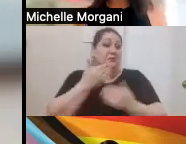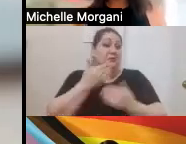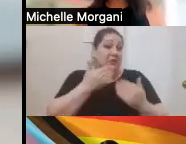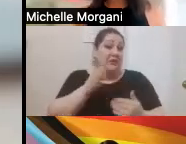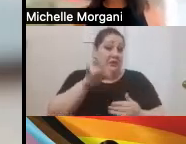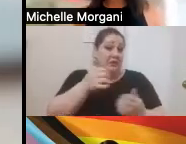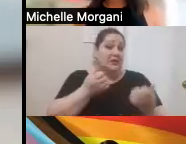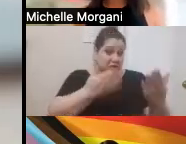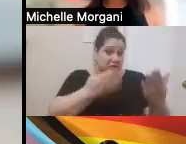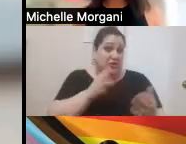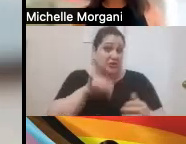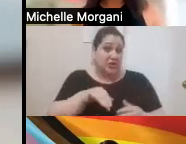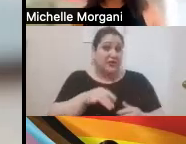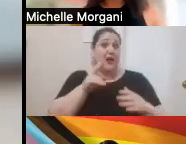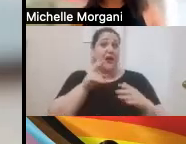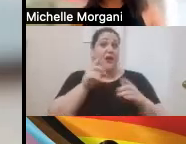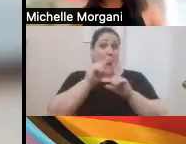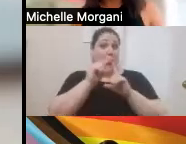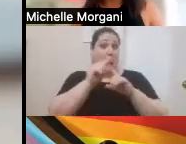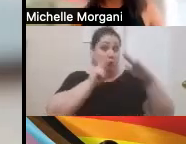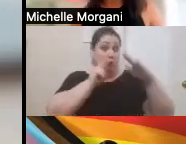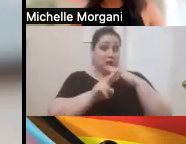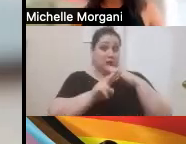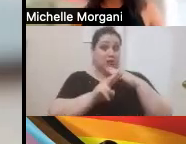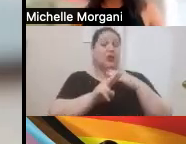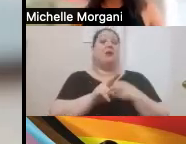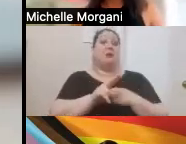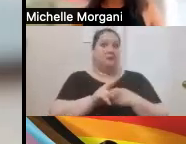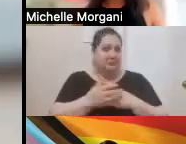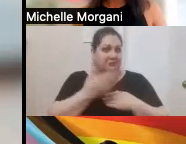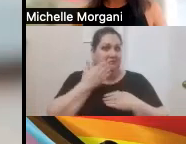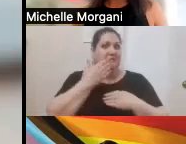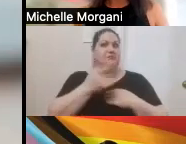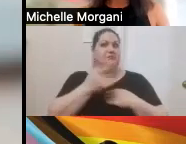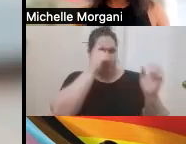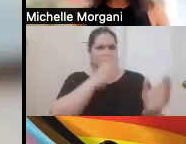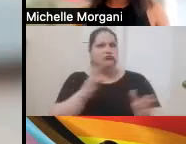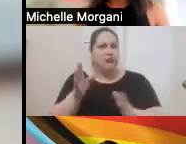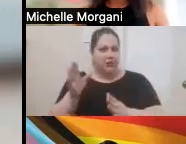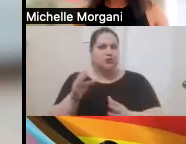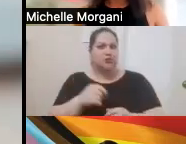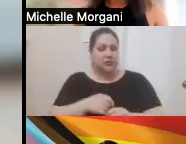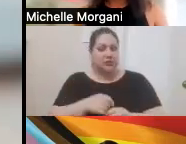potential use, because that is also like a really great strategy that many students can utilize,